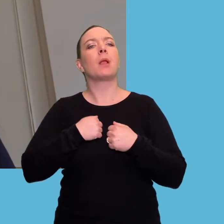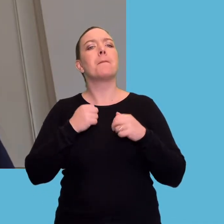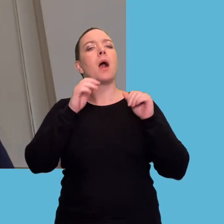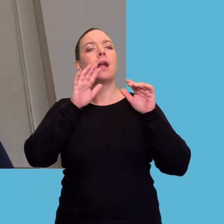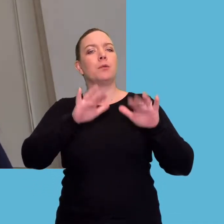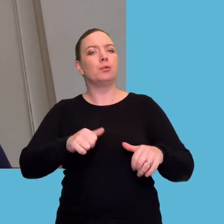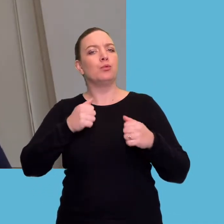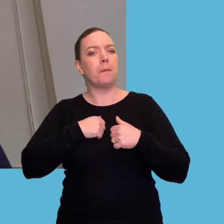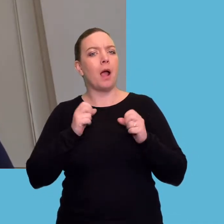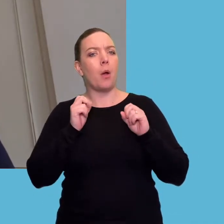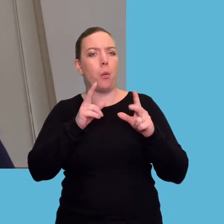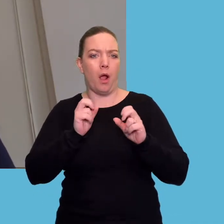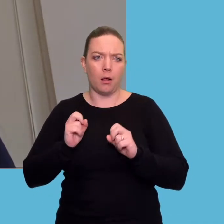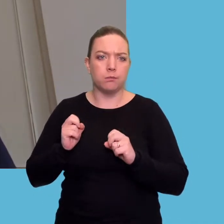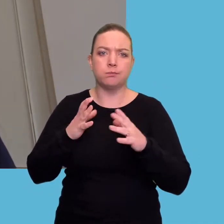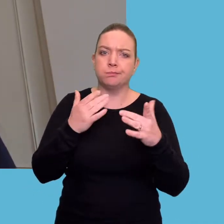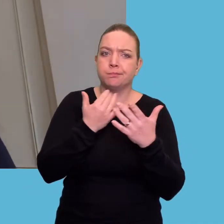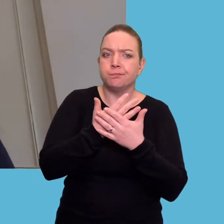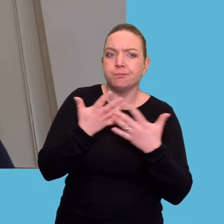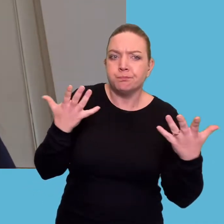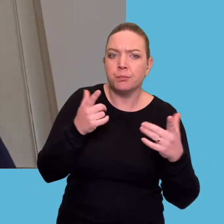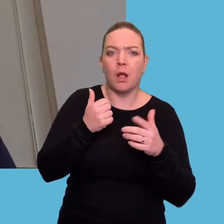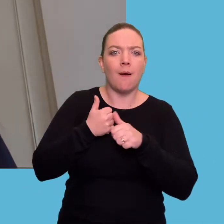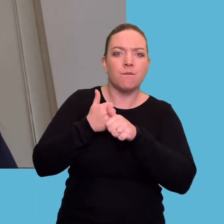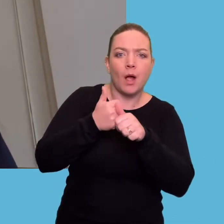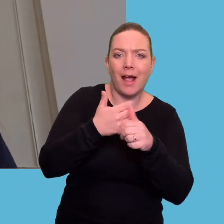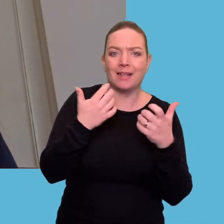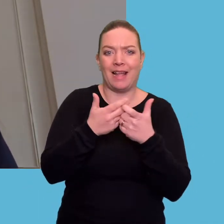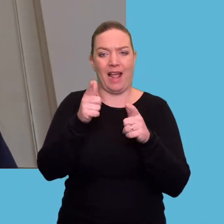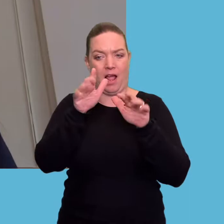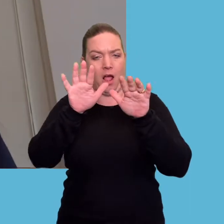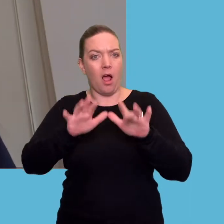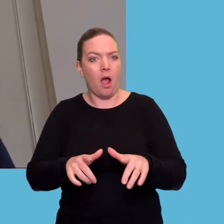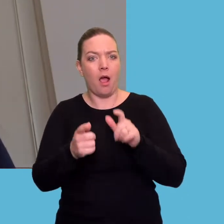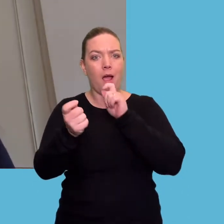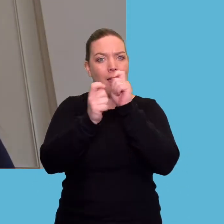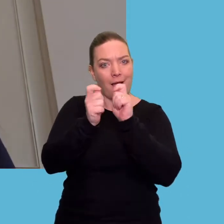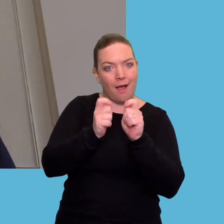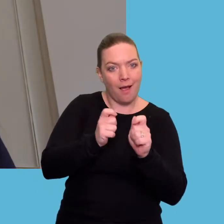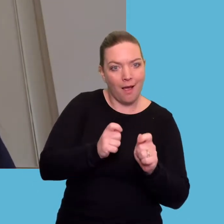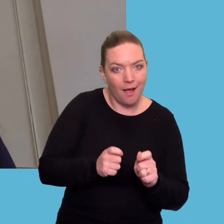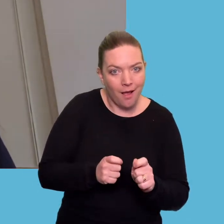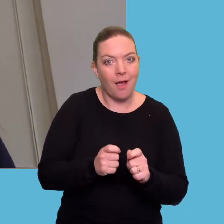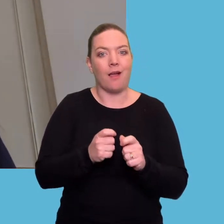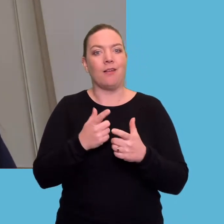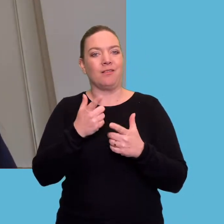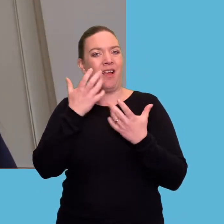called My Computer My Way. My Computer, My Way offers a lot of advice about